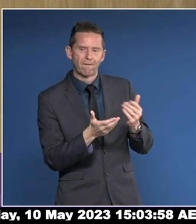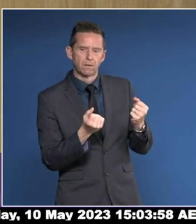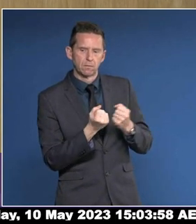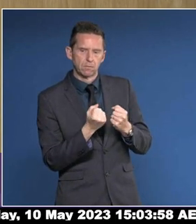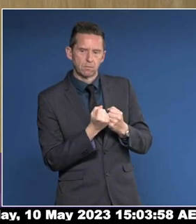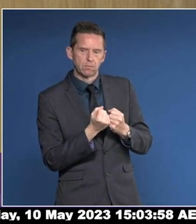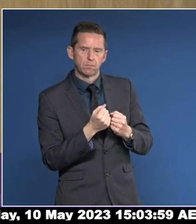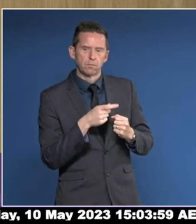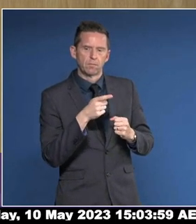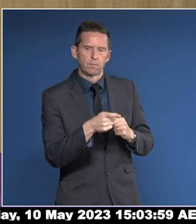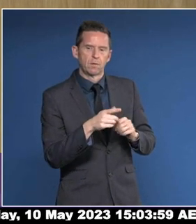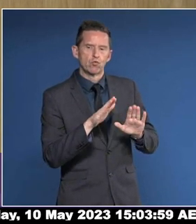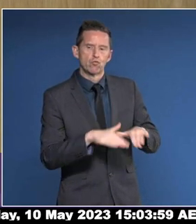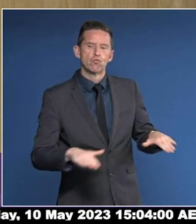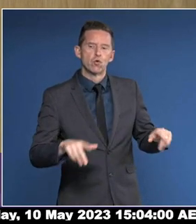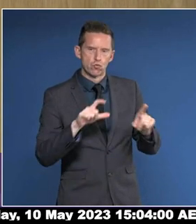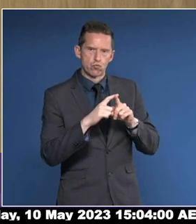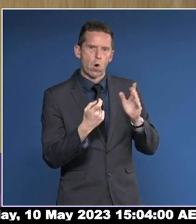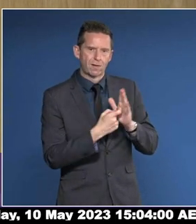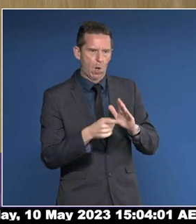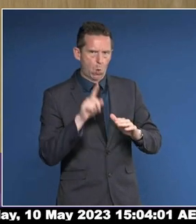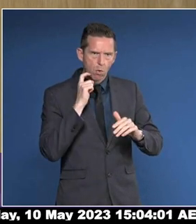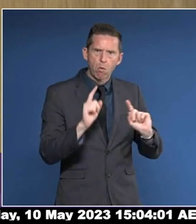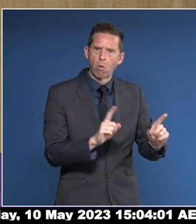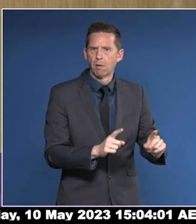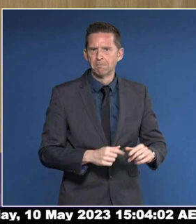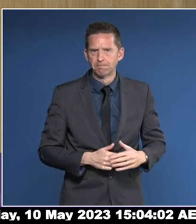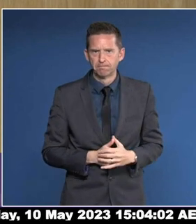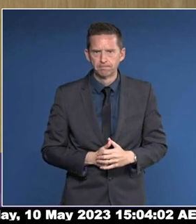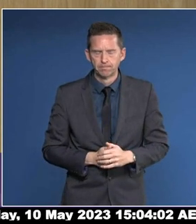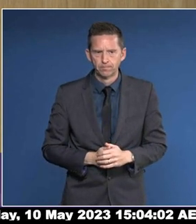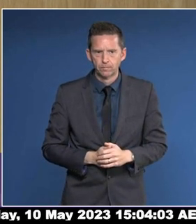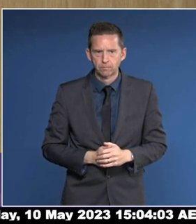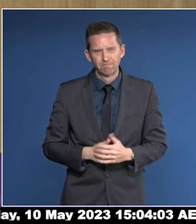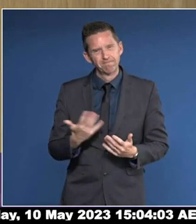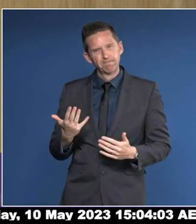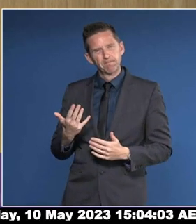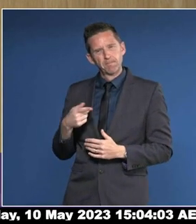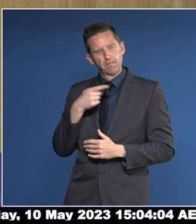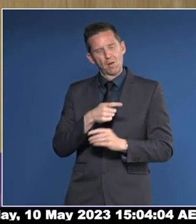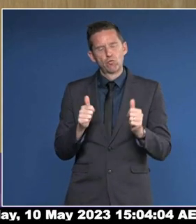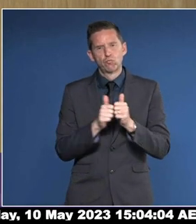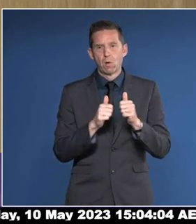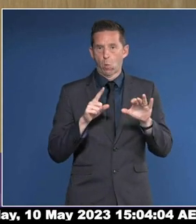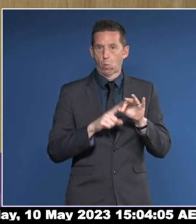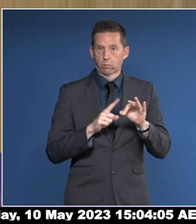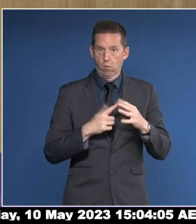You'd agree, though, wouldn't you, that where Queensland Health say Jonathon has not